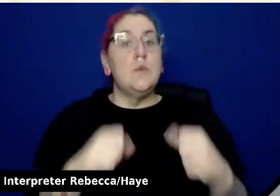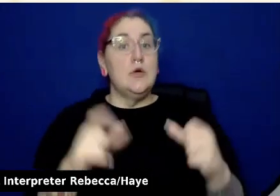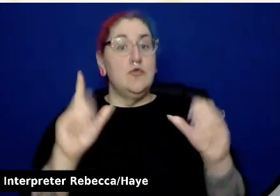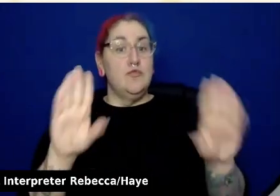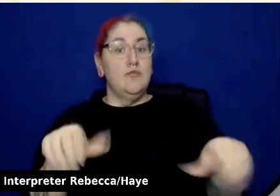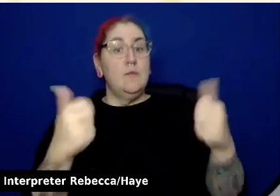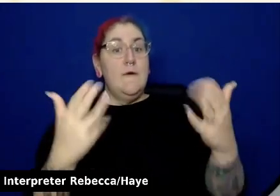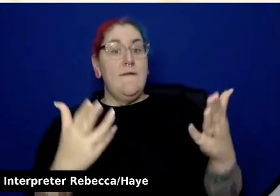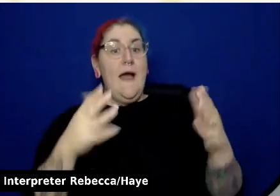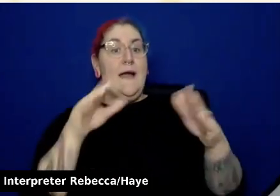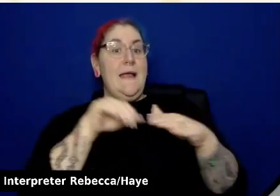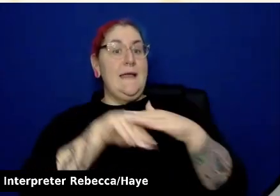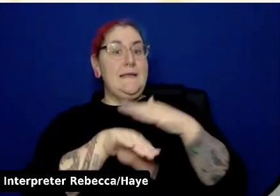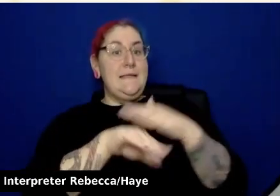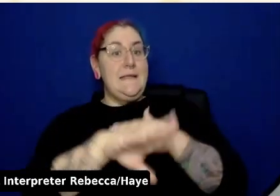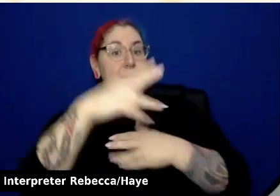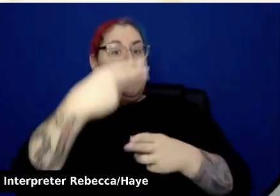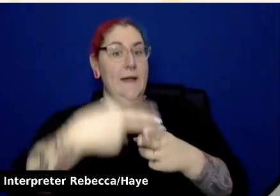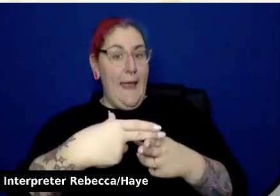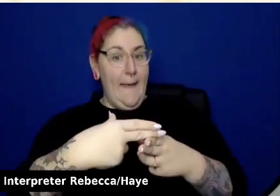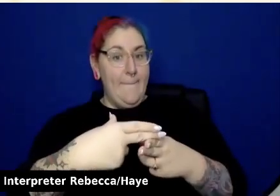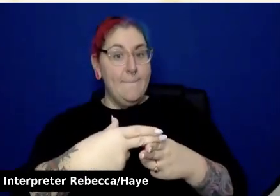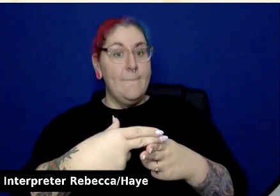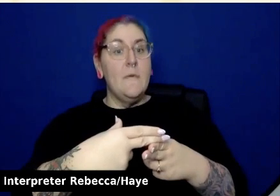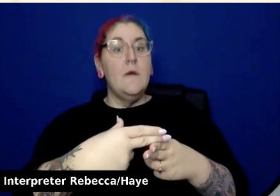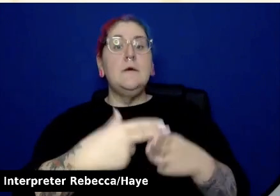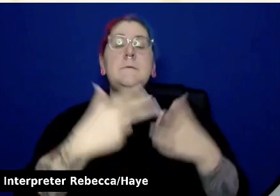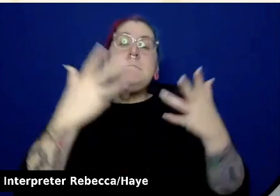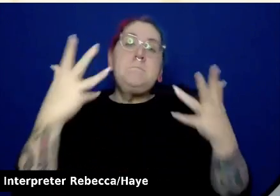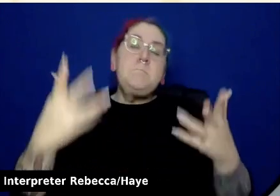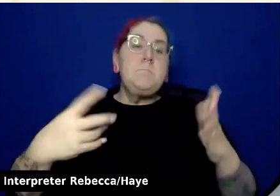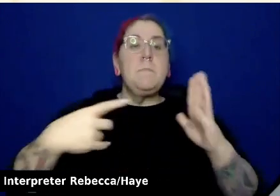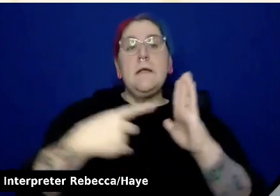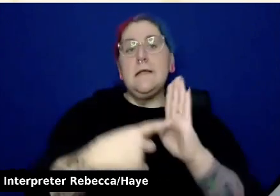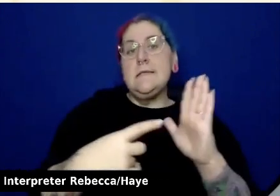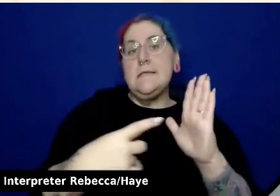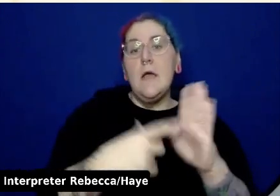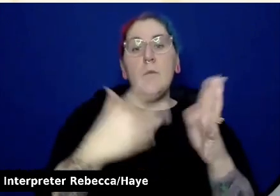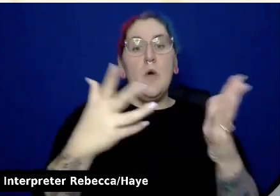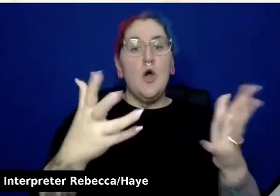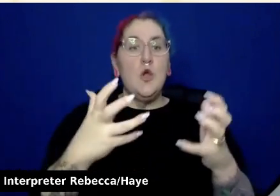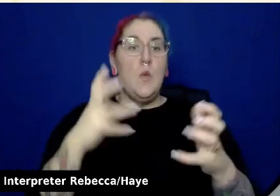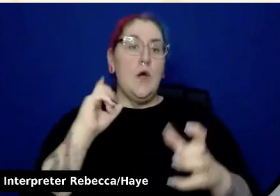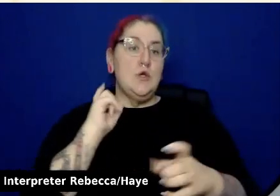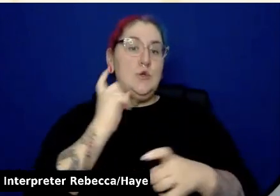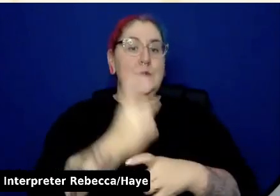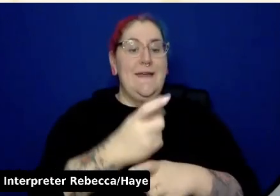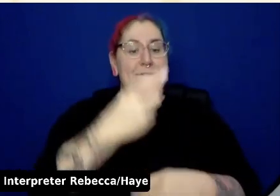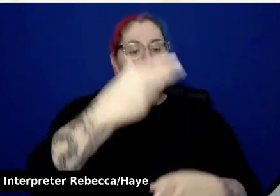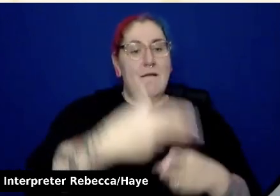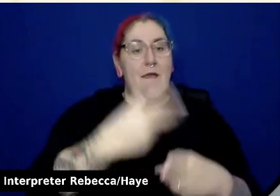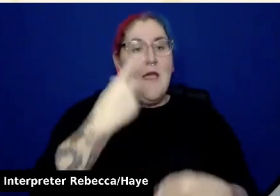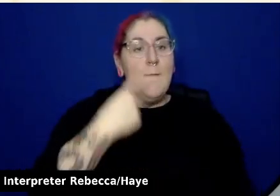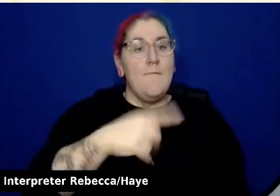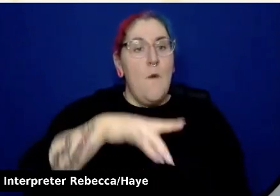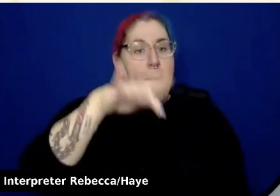So, suppose you want to add a name to the button or link, you can put the text inside the link or button,